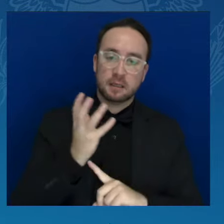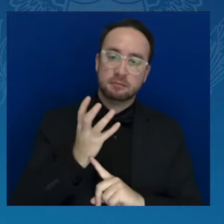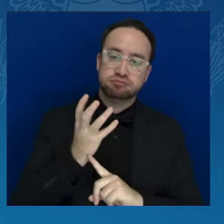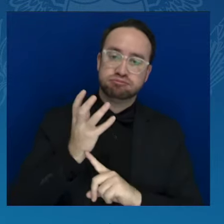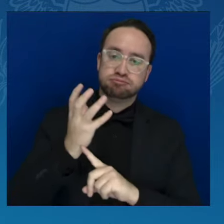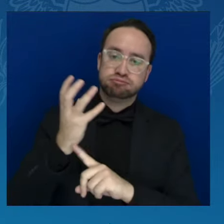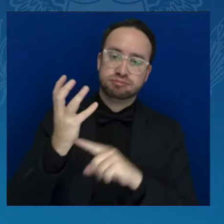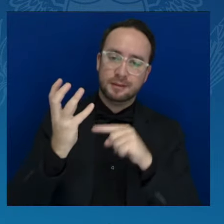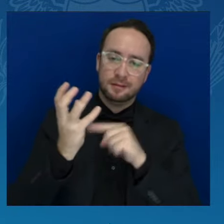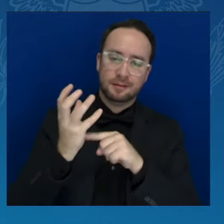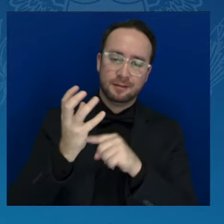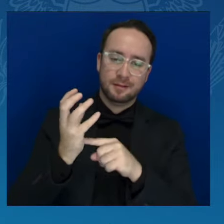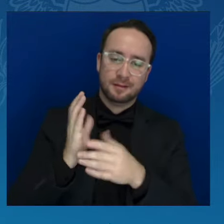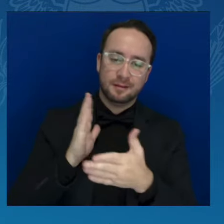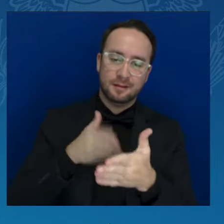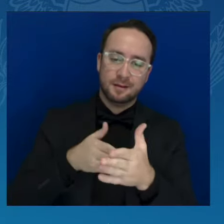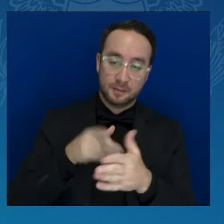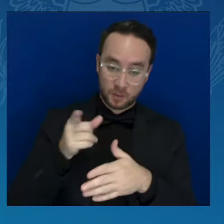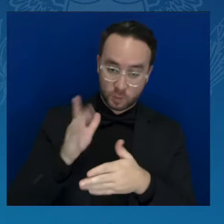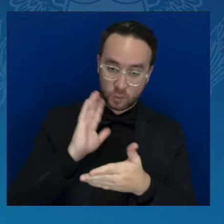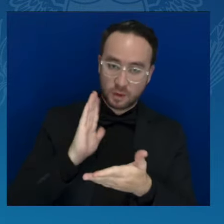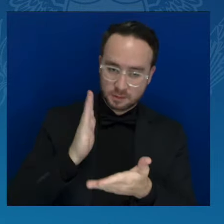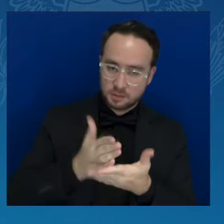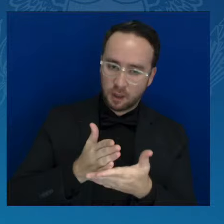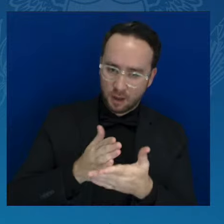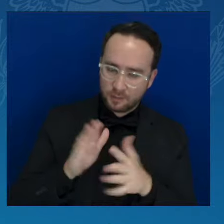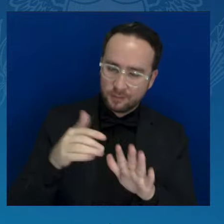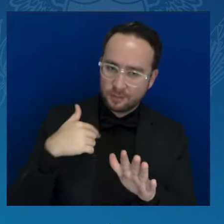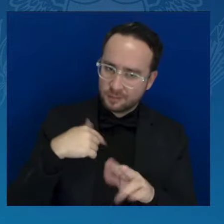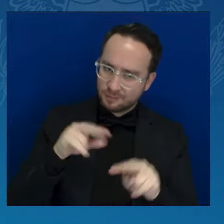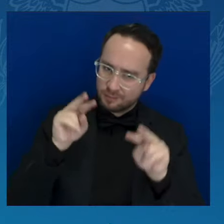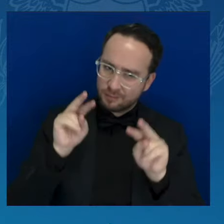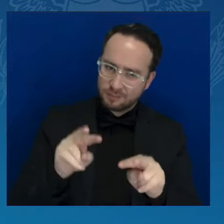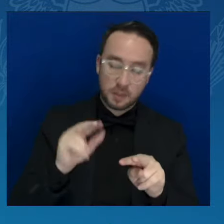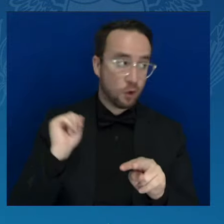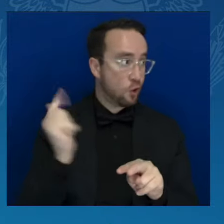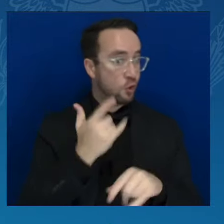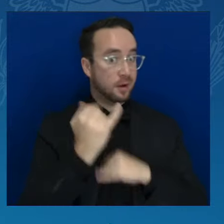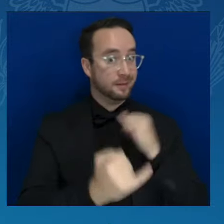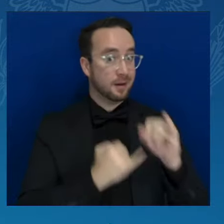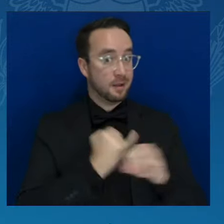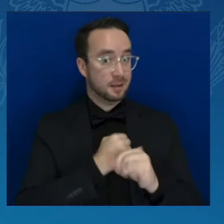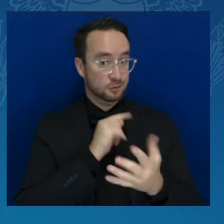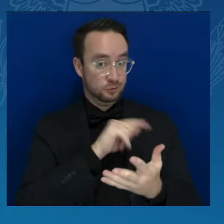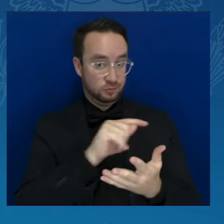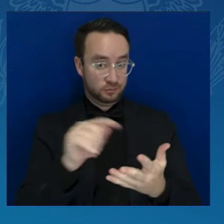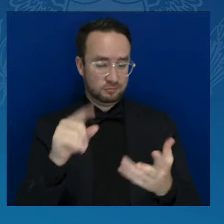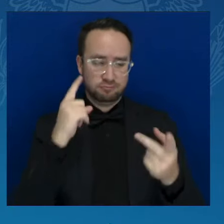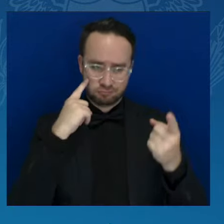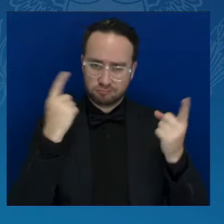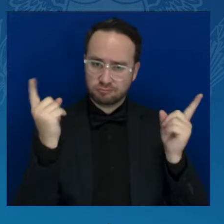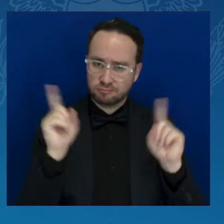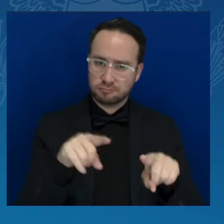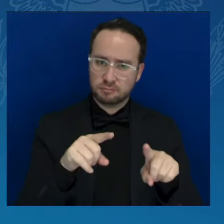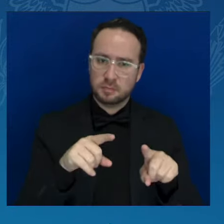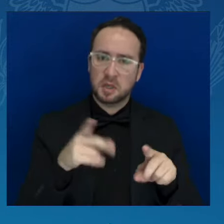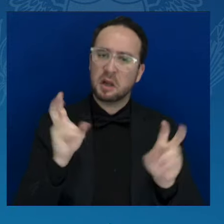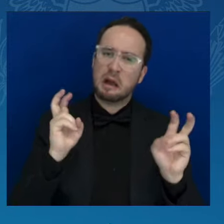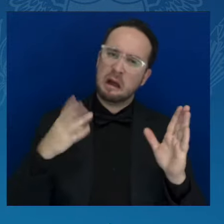Third, we're laying the groundwork for future international collaboration. A few months ago in May, the State Department released our first